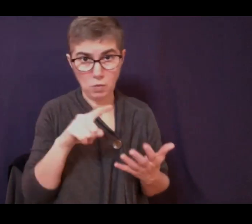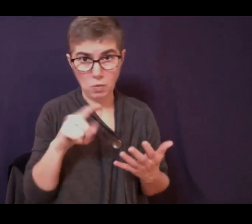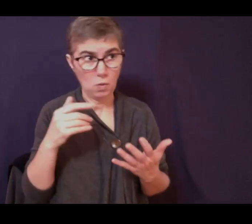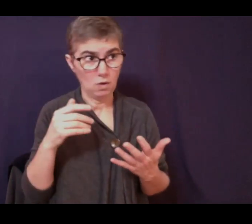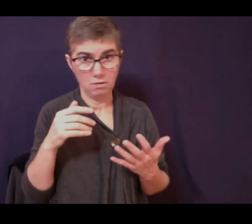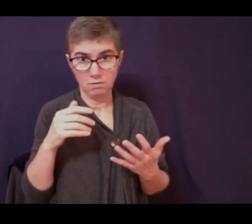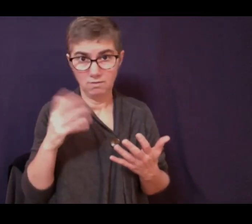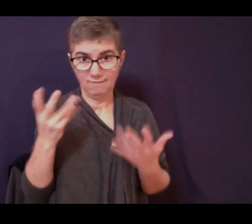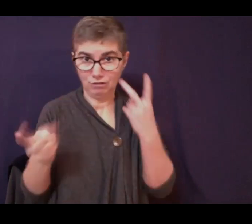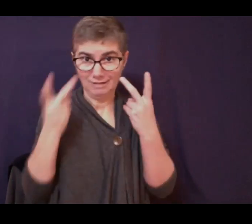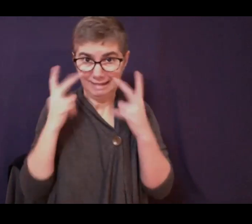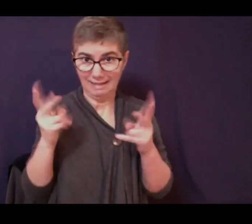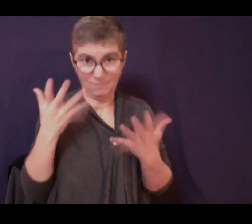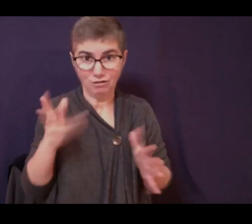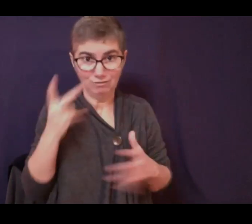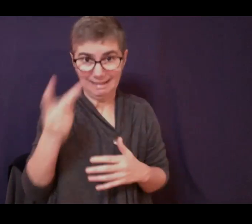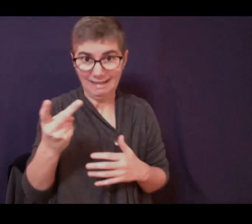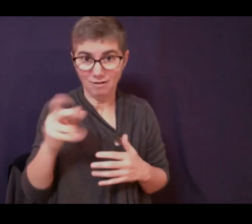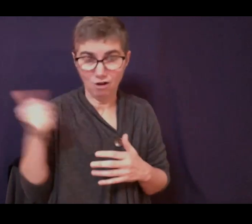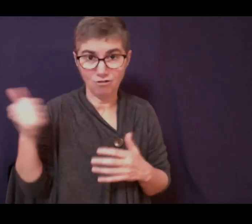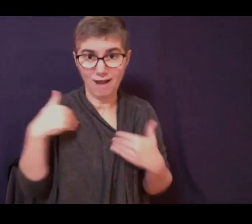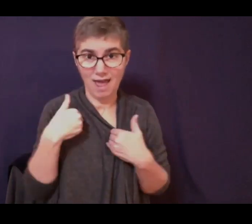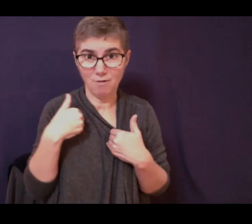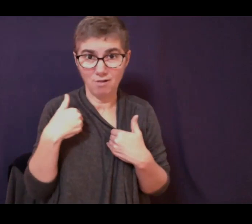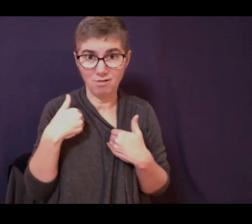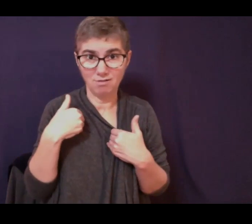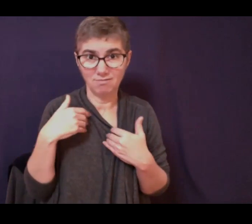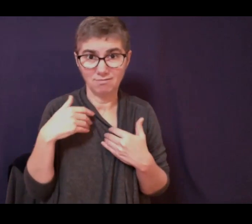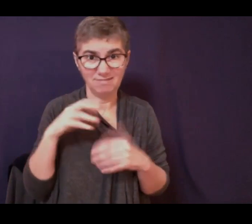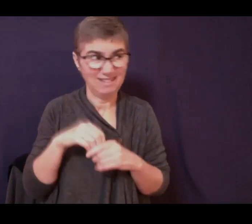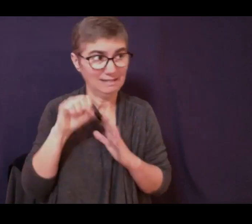that's currently in a state office I'm not aware.